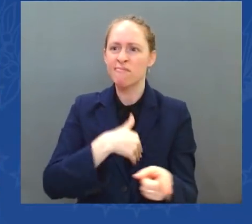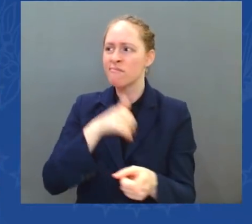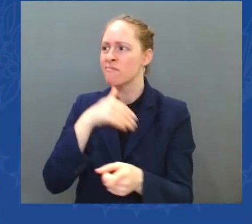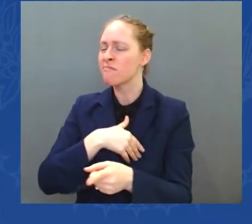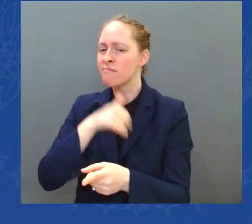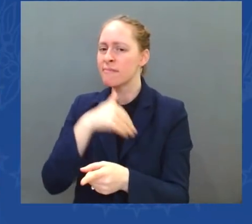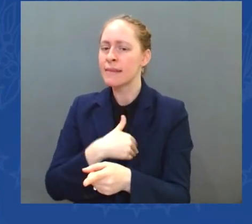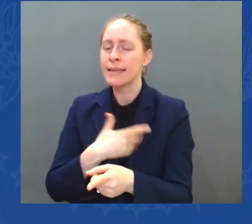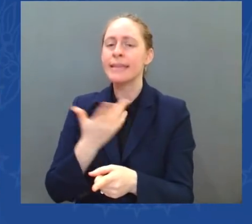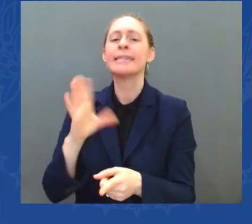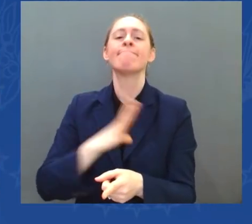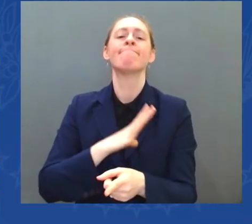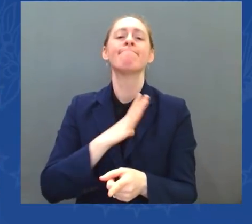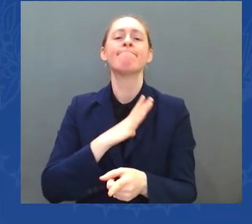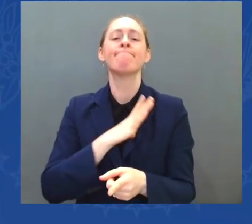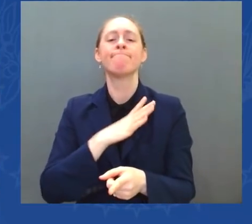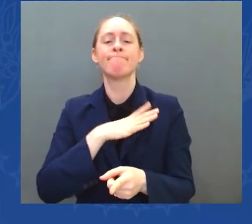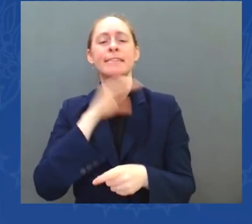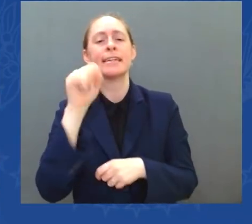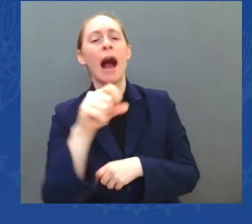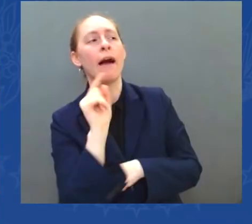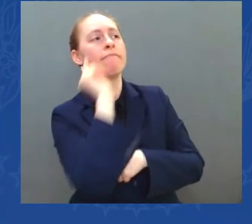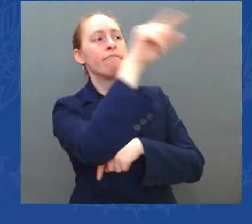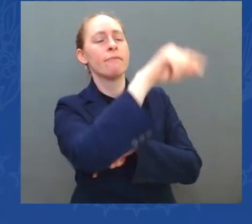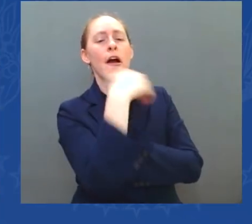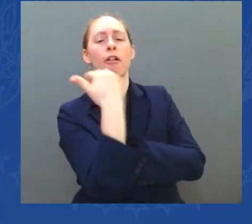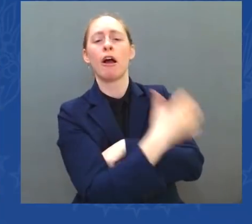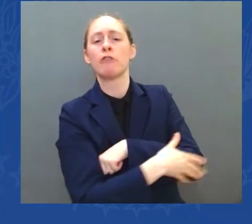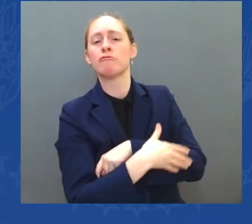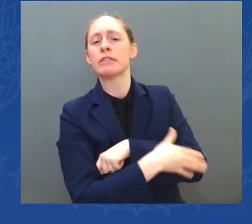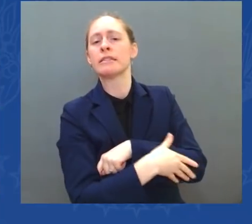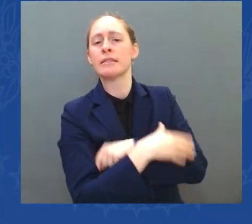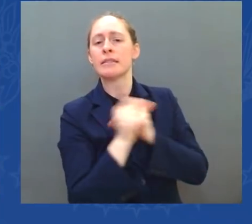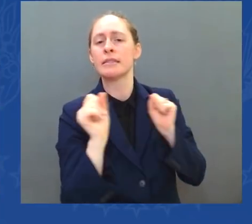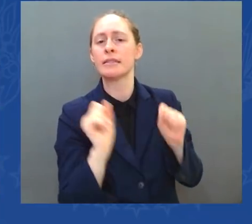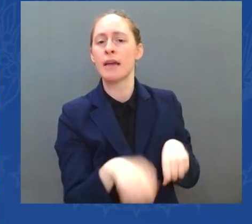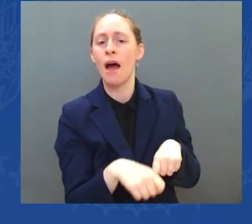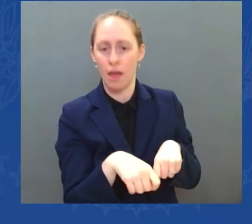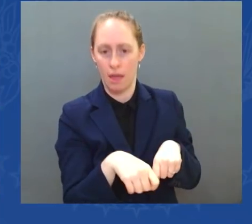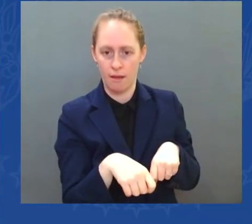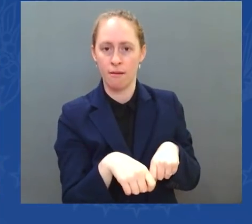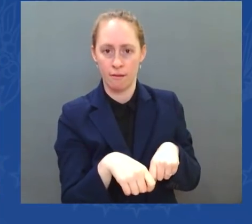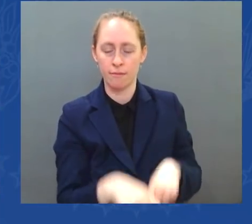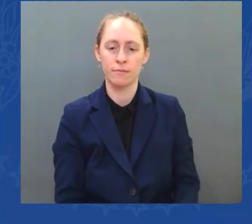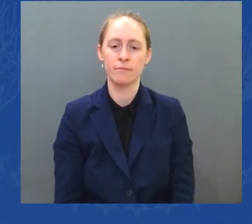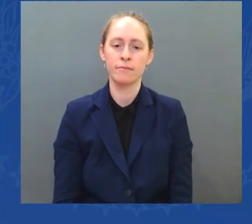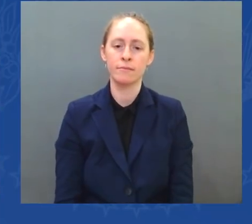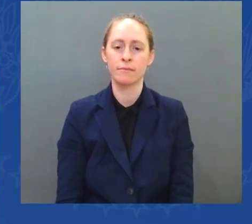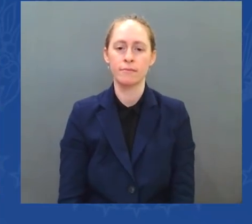Well, last month I announced one of the biggest changes to the Buy American Act in seven years. Each year, the federal government